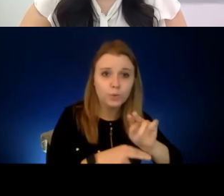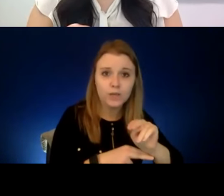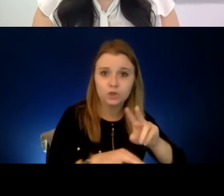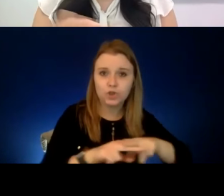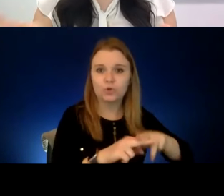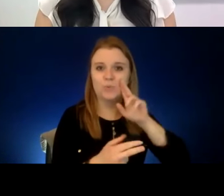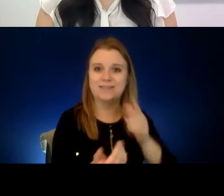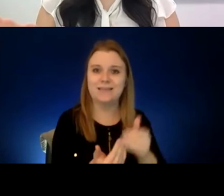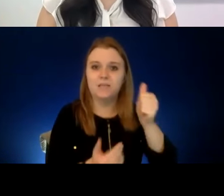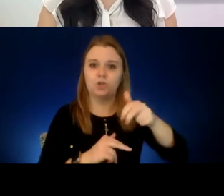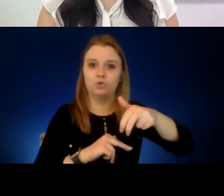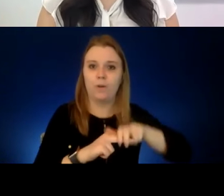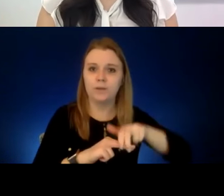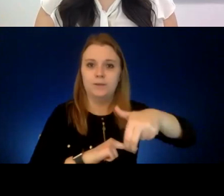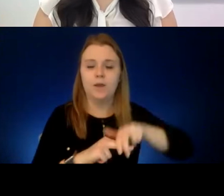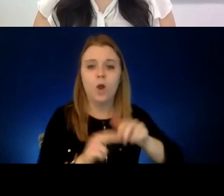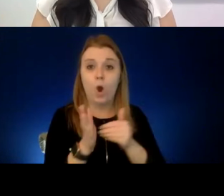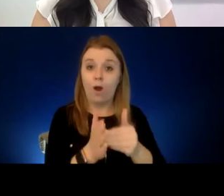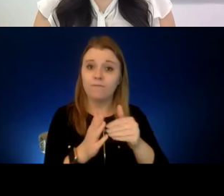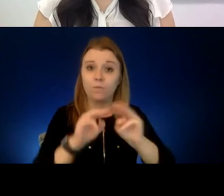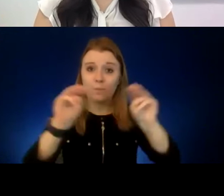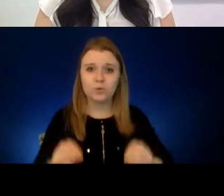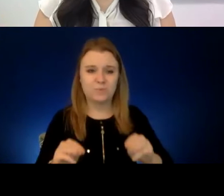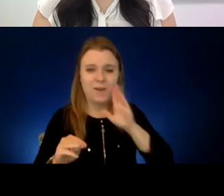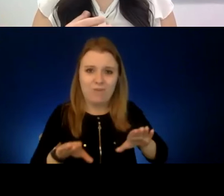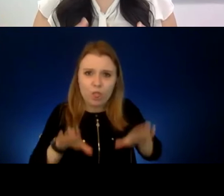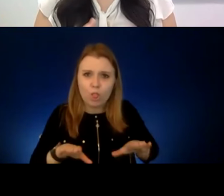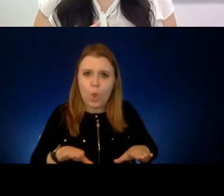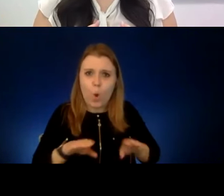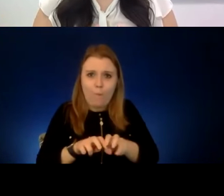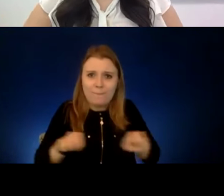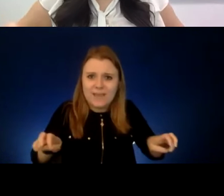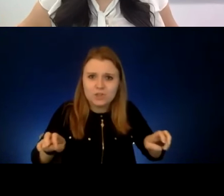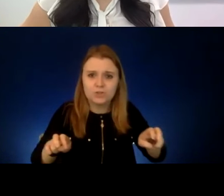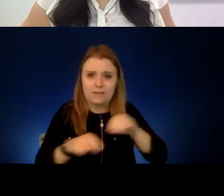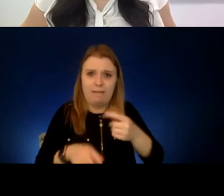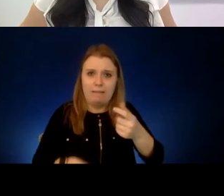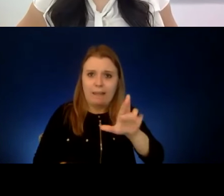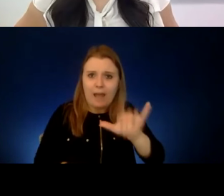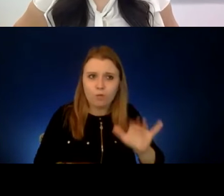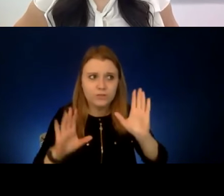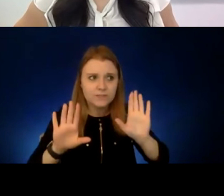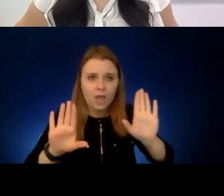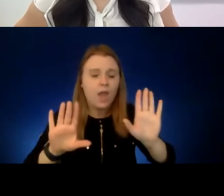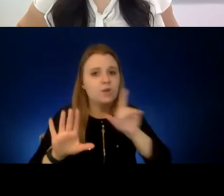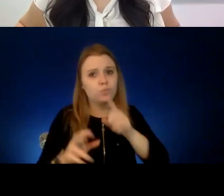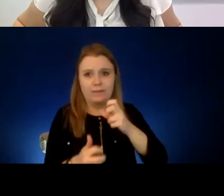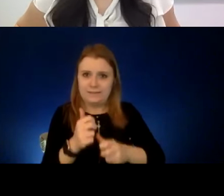I see a lot of times in museums really low benches for people to sit on in the galleries and those are actually really difficult 'cause they also don't have armrest